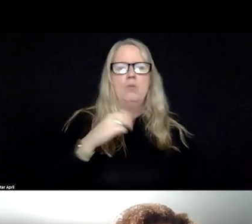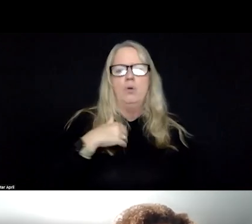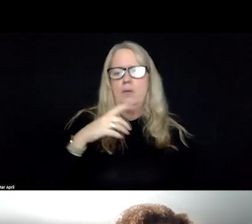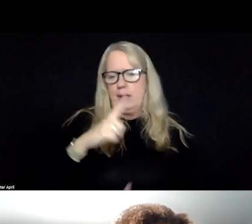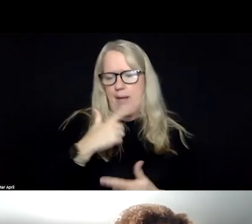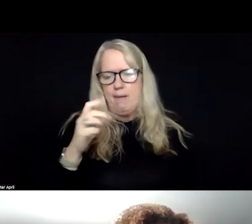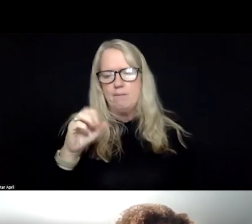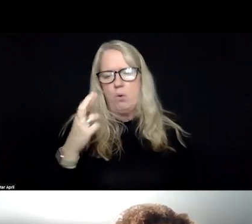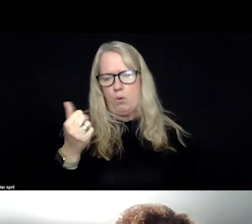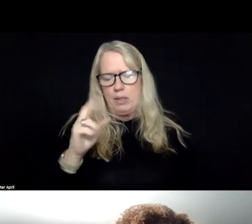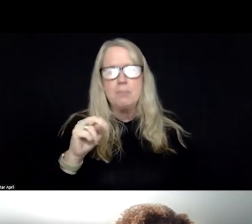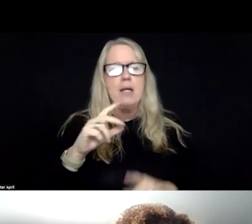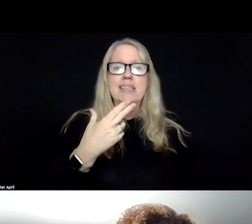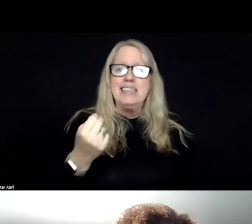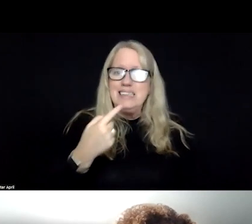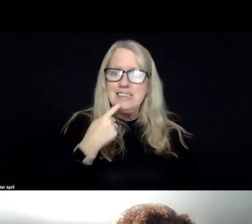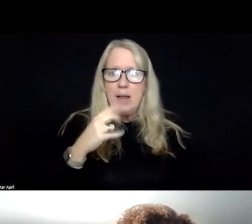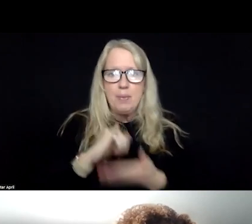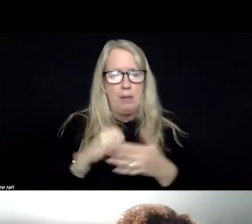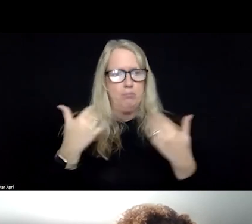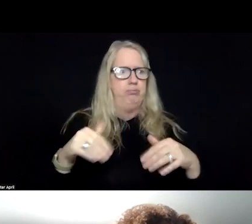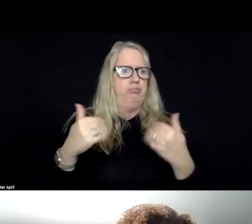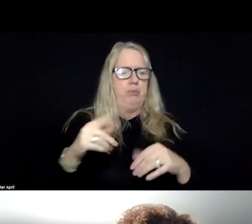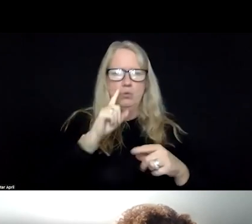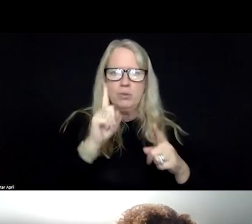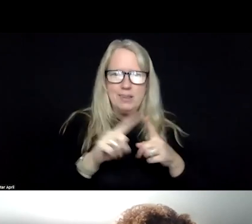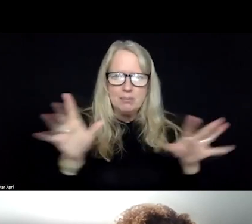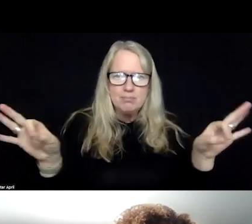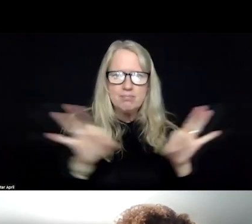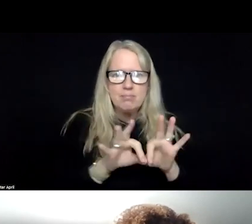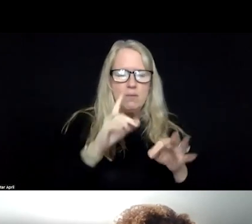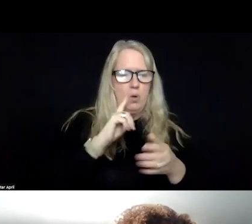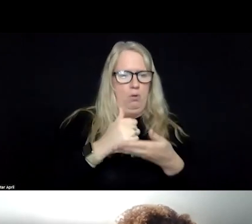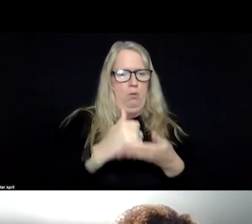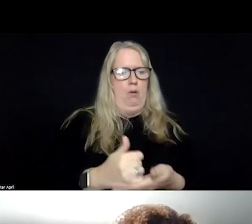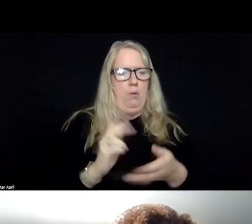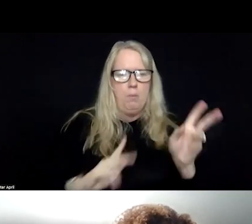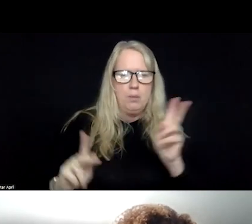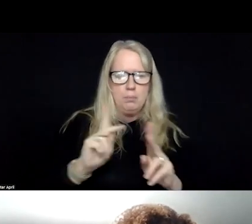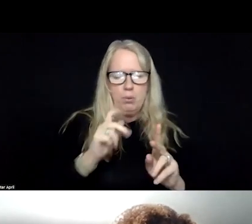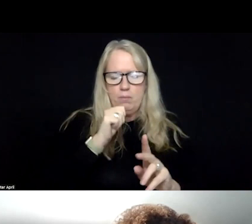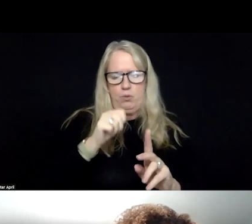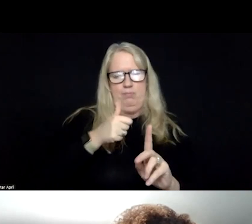HE SAID IT WAS CRUCIAL FOR HIM TO HELP PEOPLE, BUT ALSO HIMSELF.